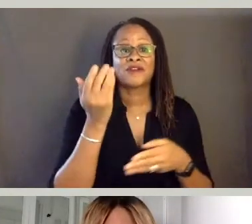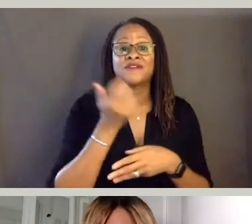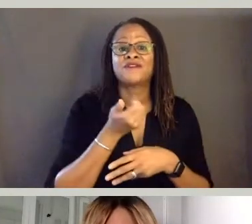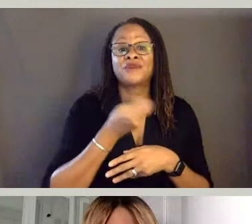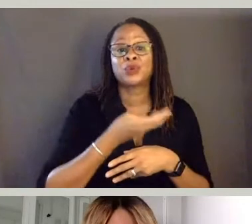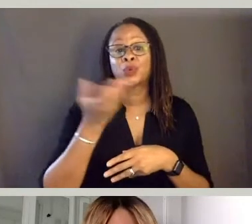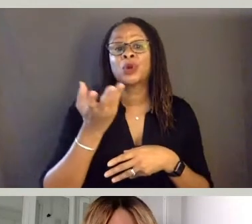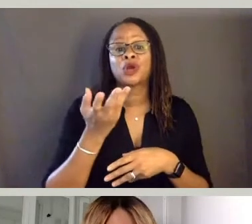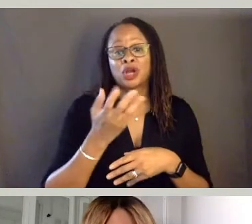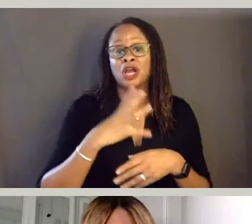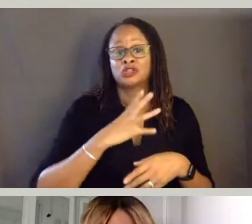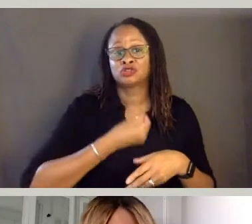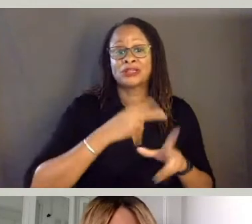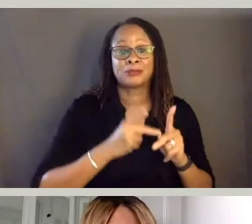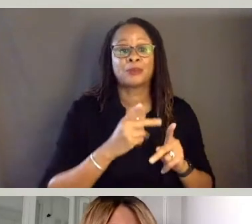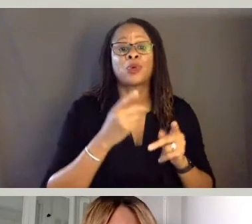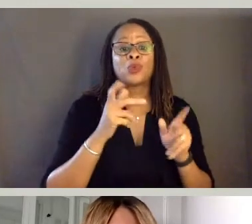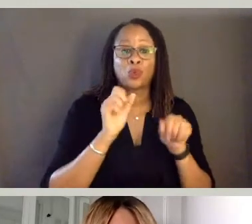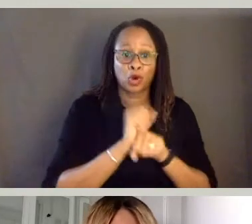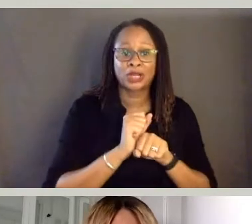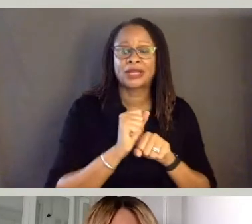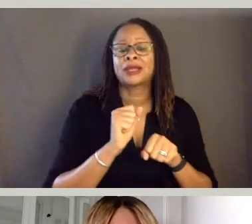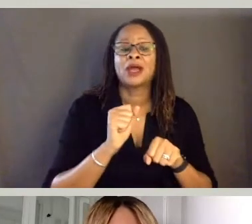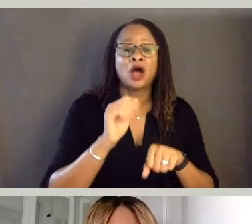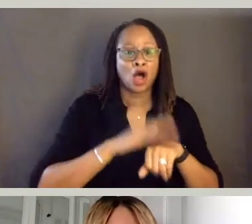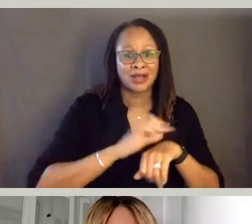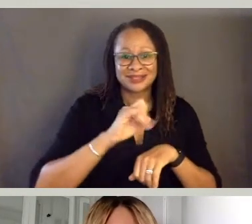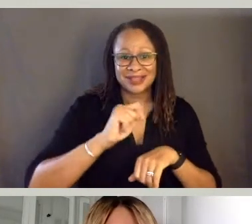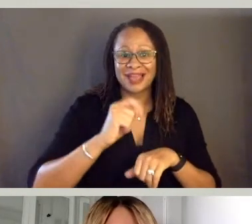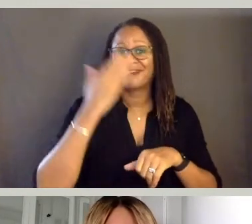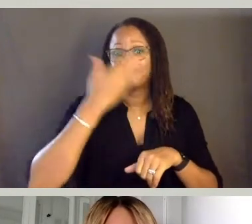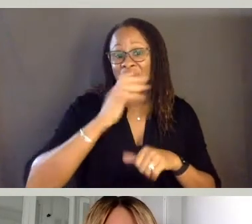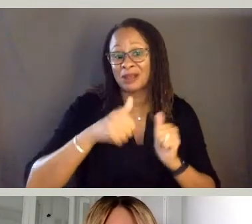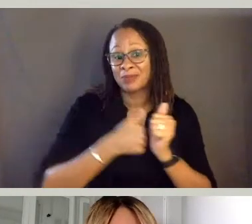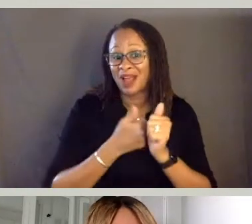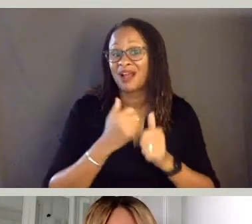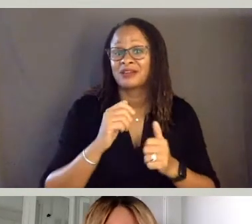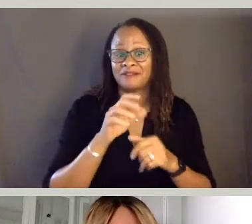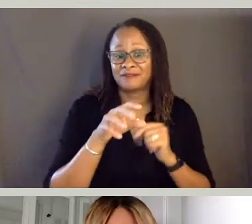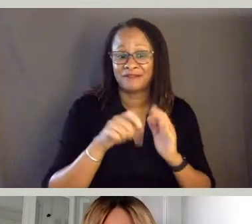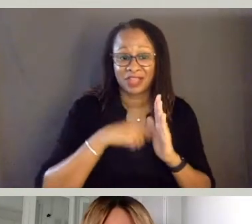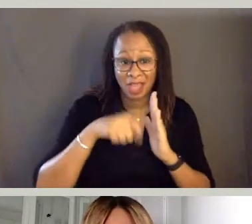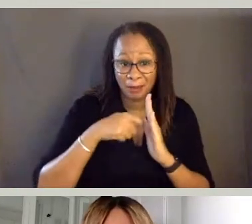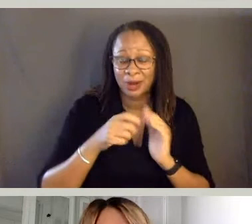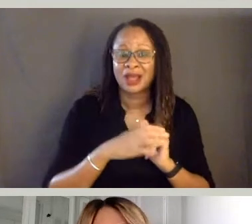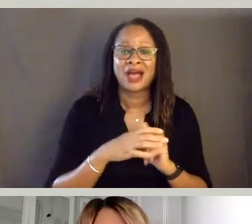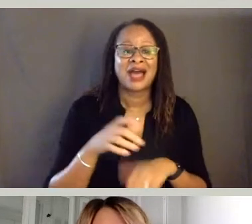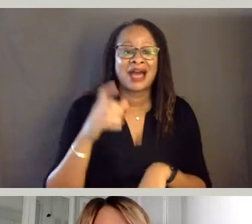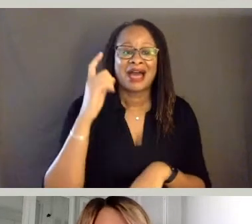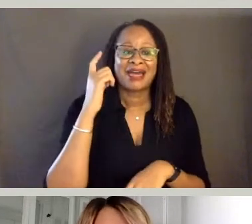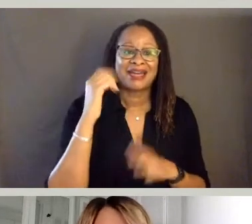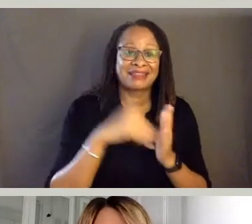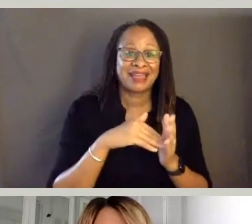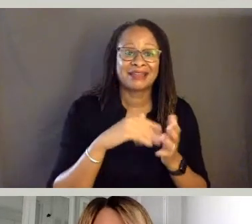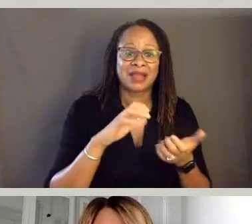and behind the camera. So then I think, again, how does one cultivate the talent,